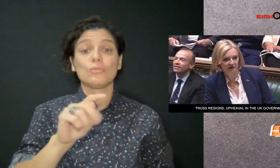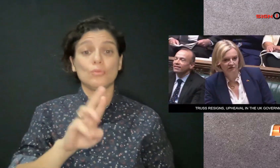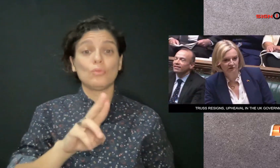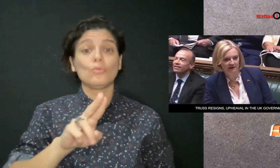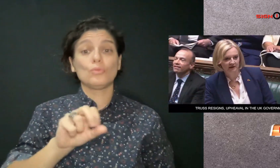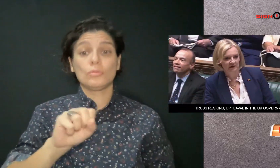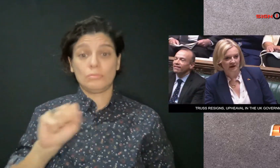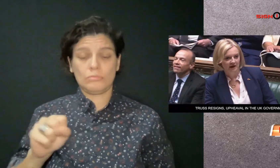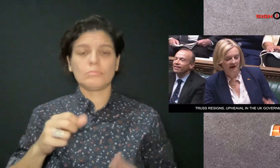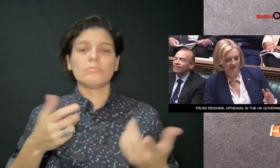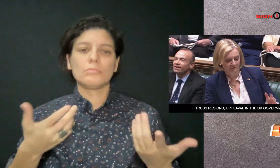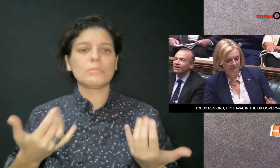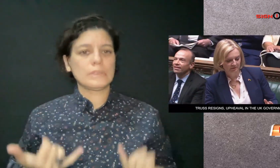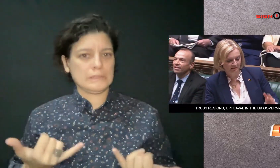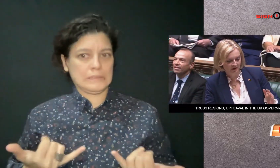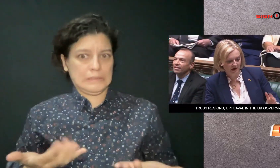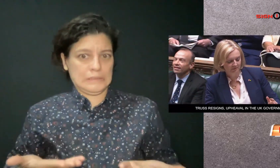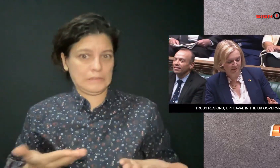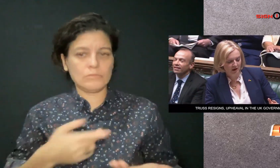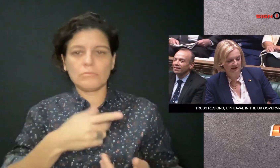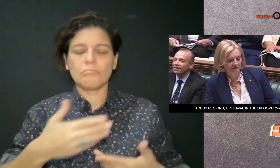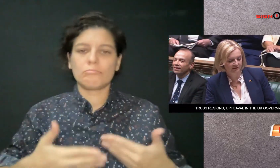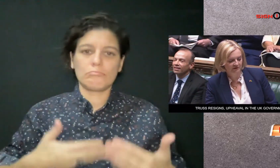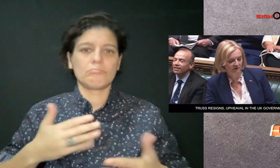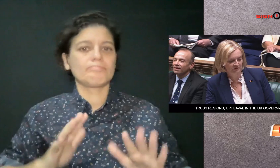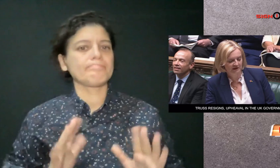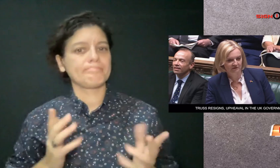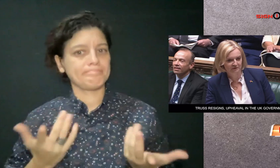Truss will remain as prime minister until a successor is chosen